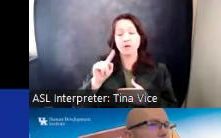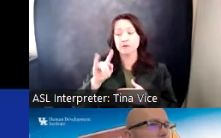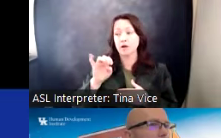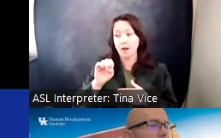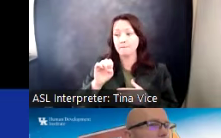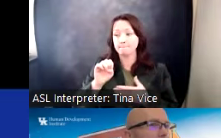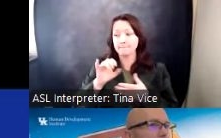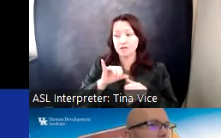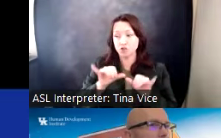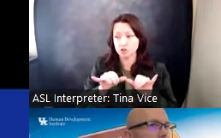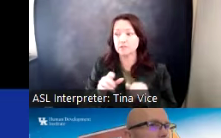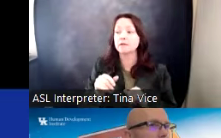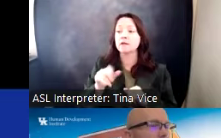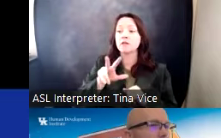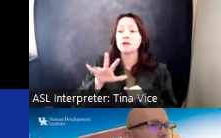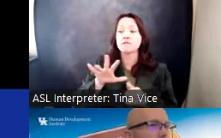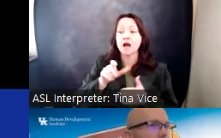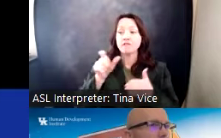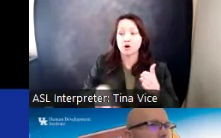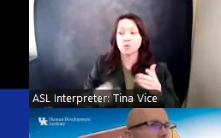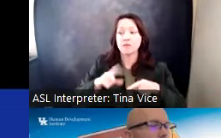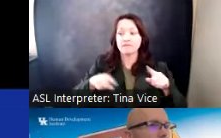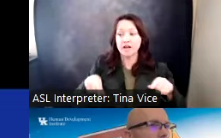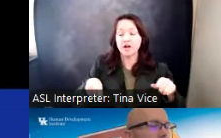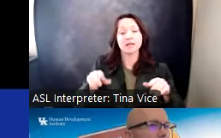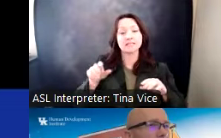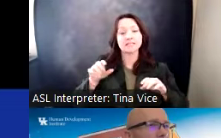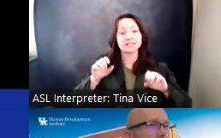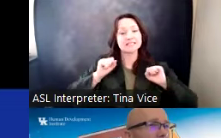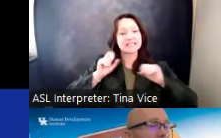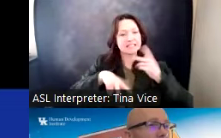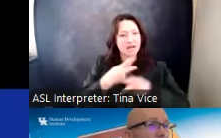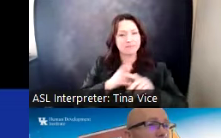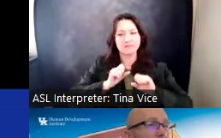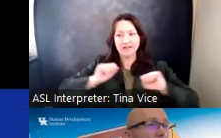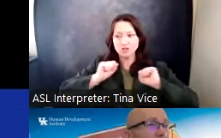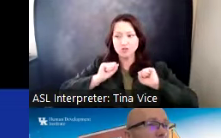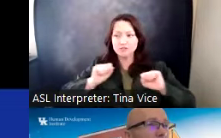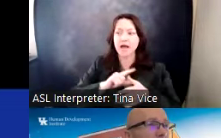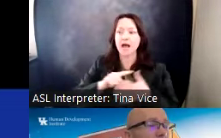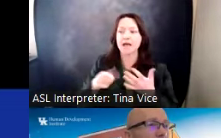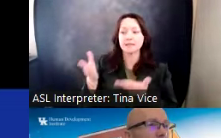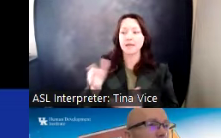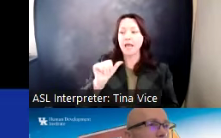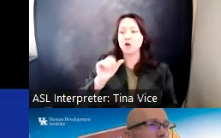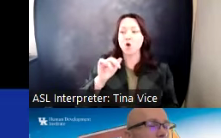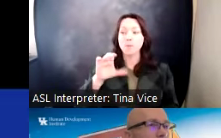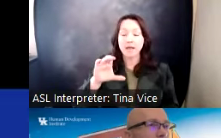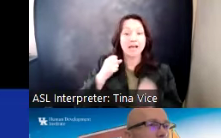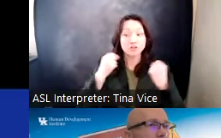articles that had various exercise modalities. So they included aerobic exercises um strength training programs